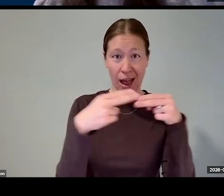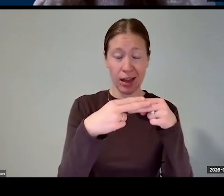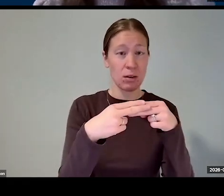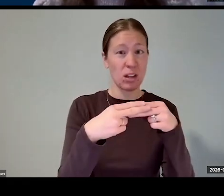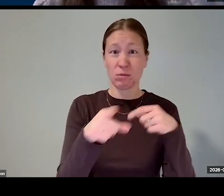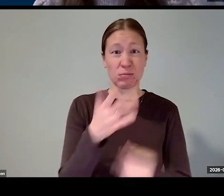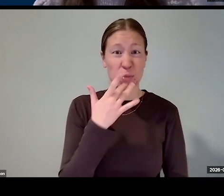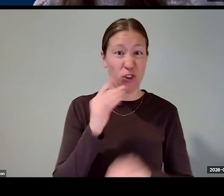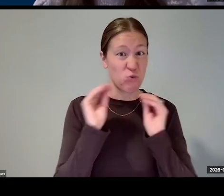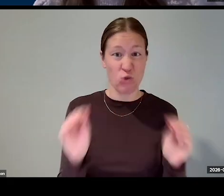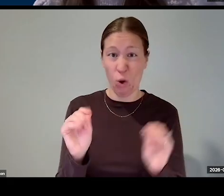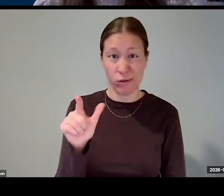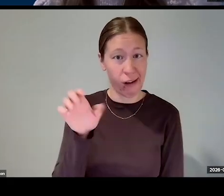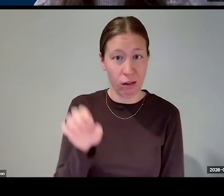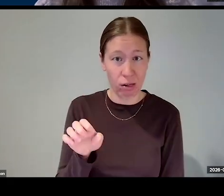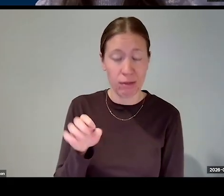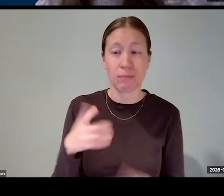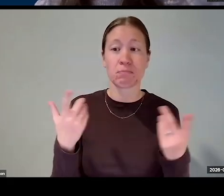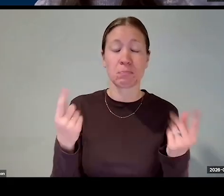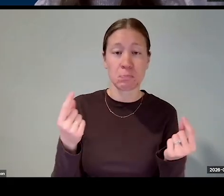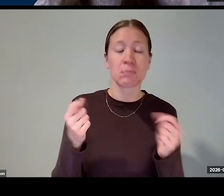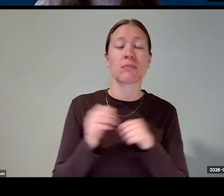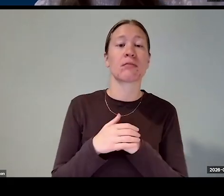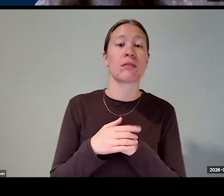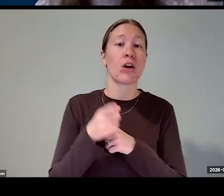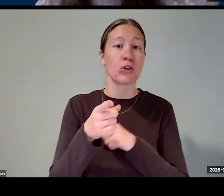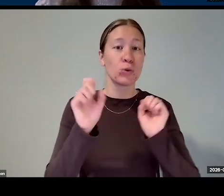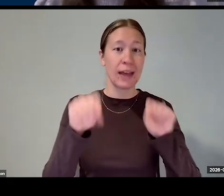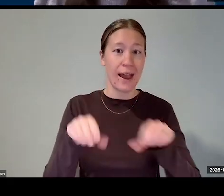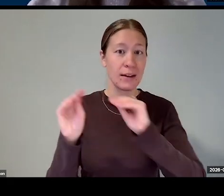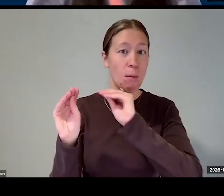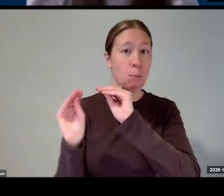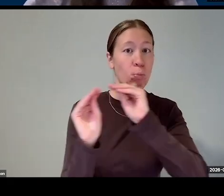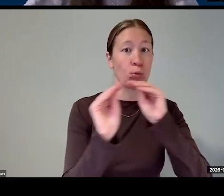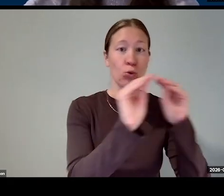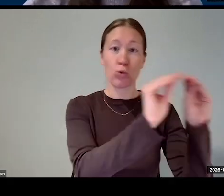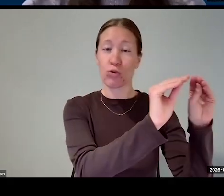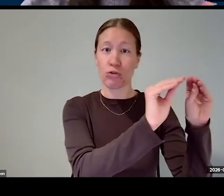you can move the slide title like out of the view of the content itself.